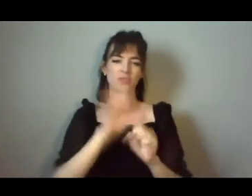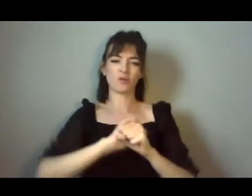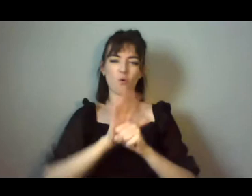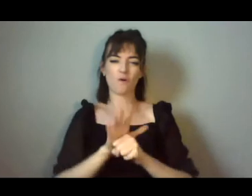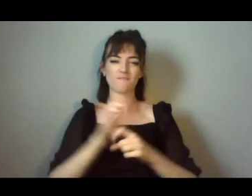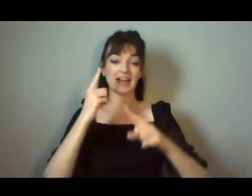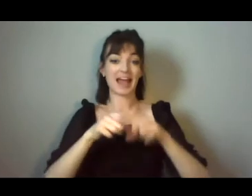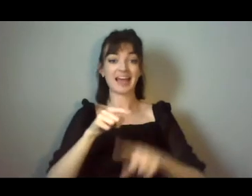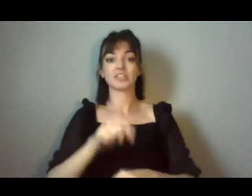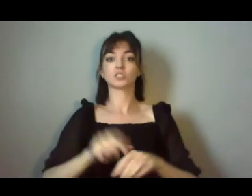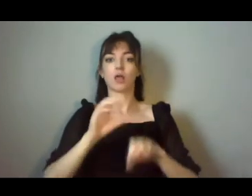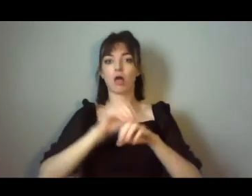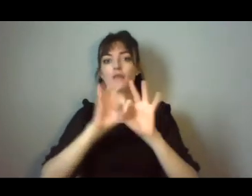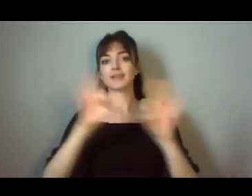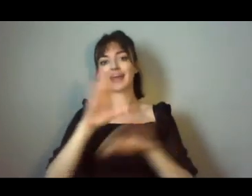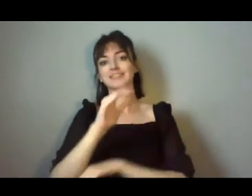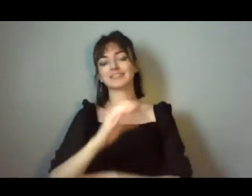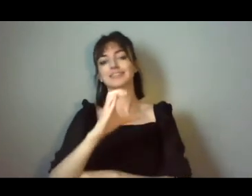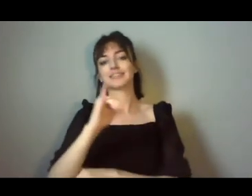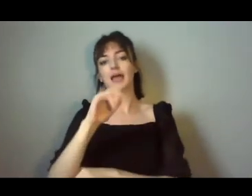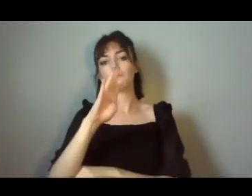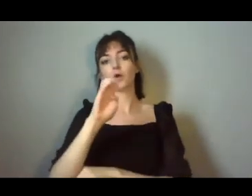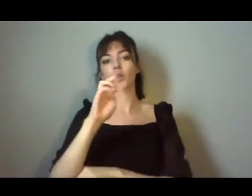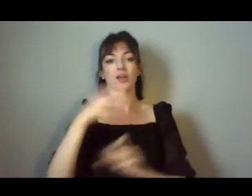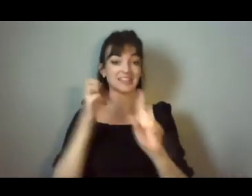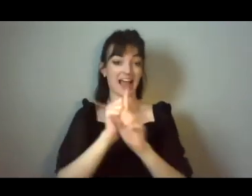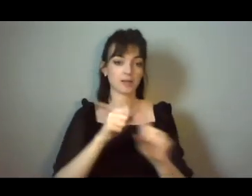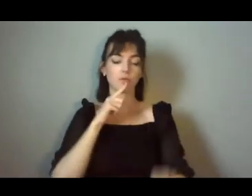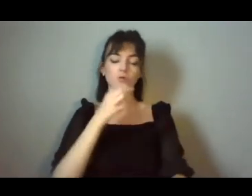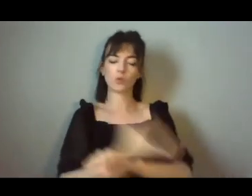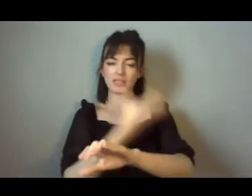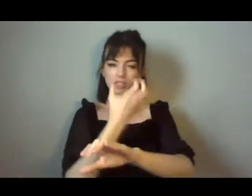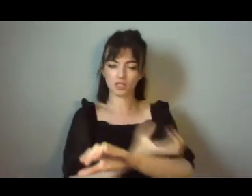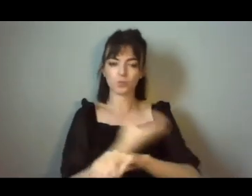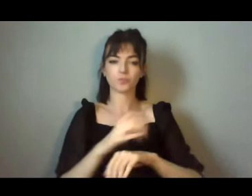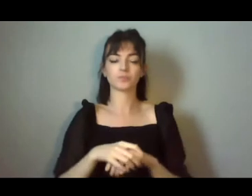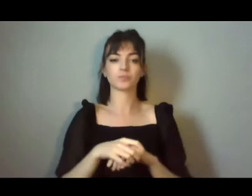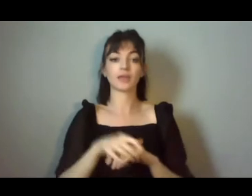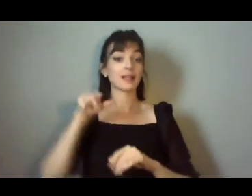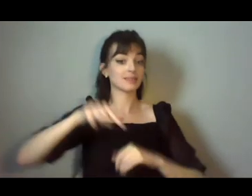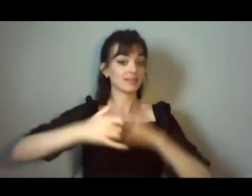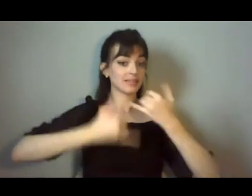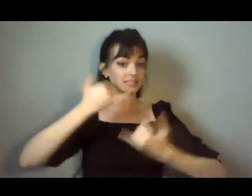have continued to engage in respect of that. This year, we have started we have three E